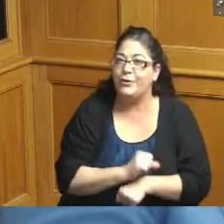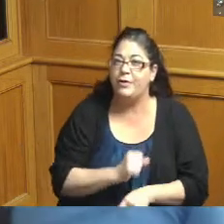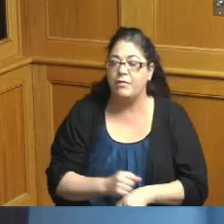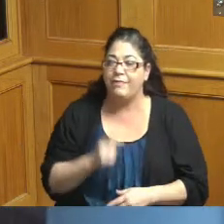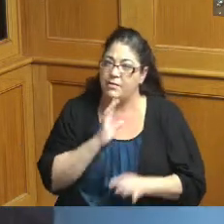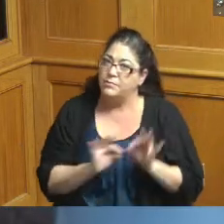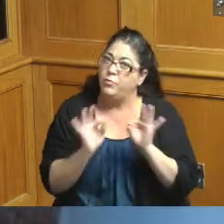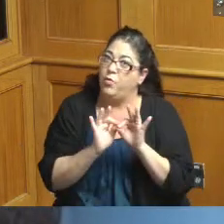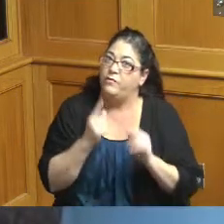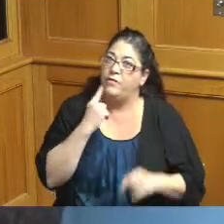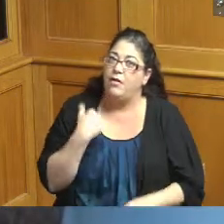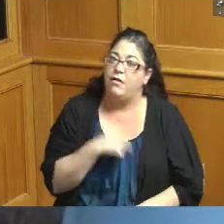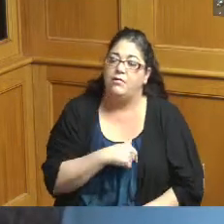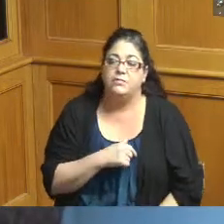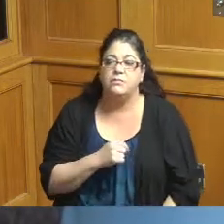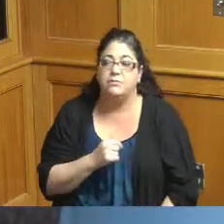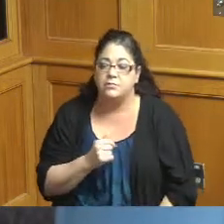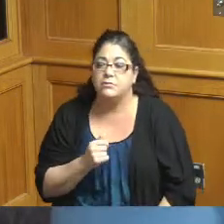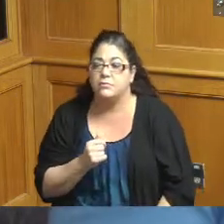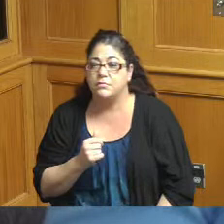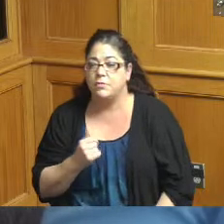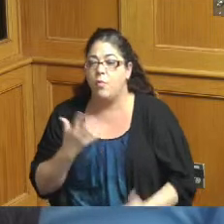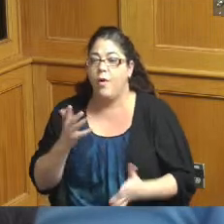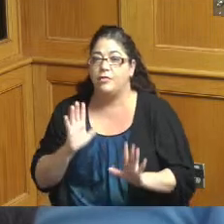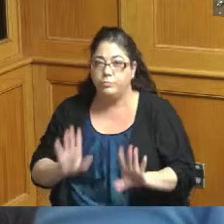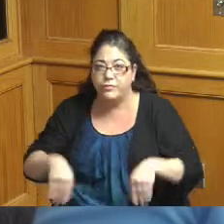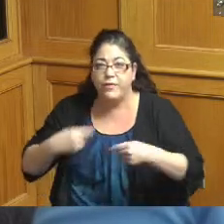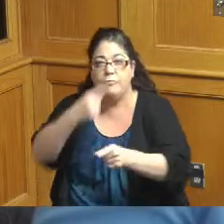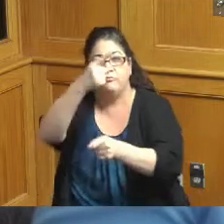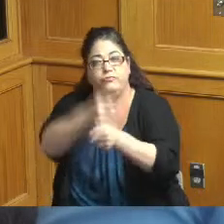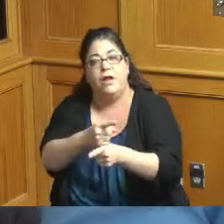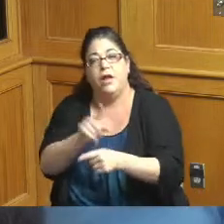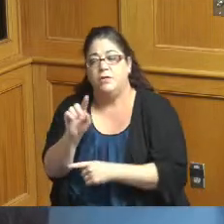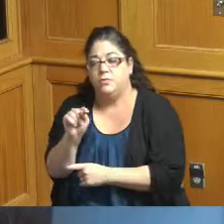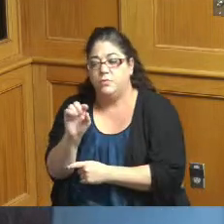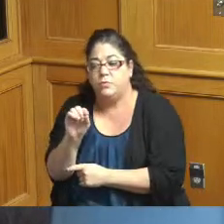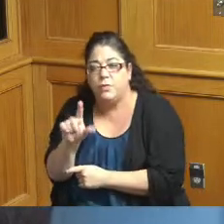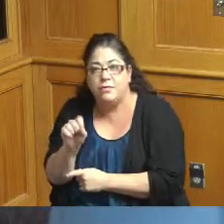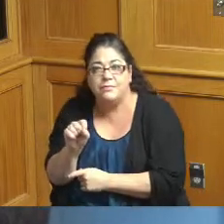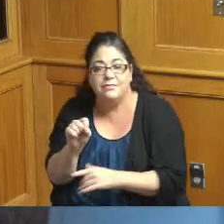and so we want to make sure that we're looking and providing the right tools but we're doing it in a